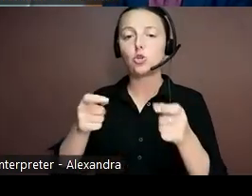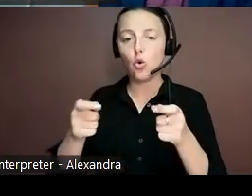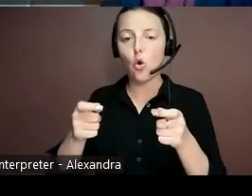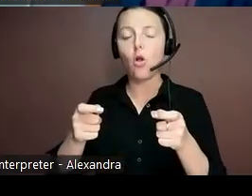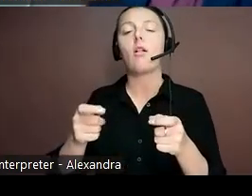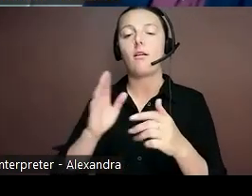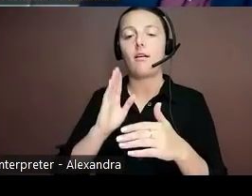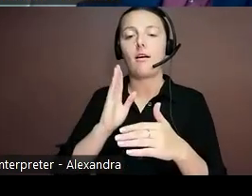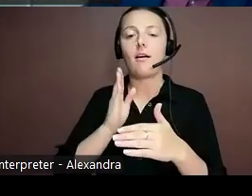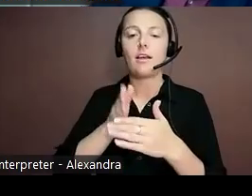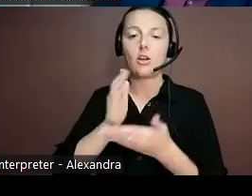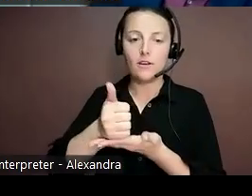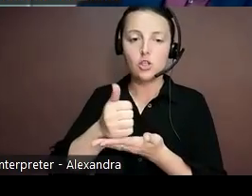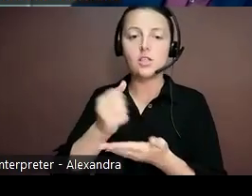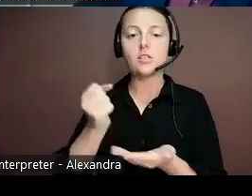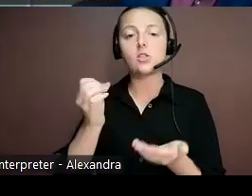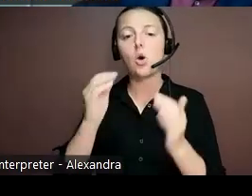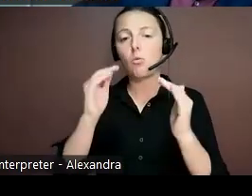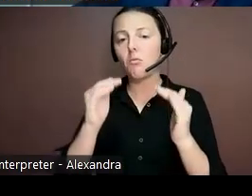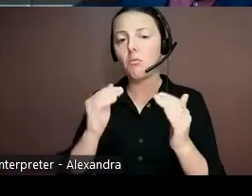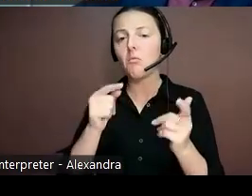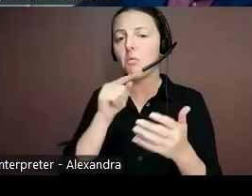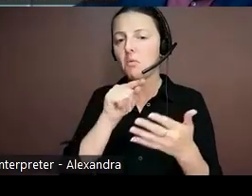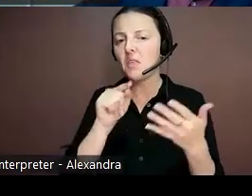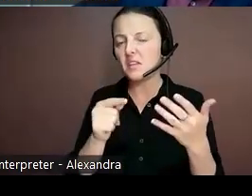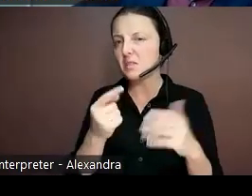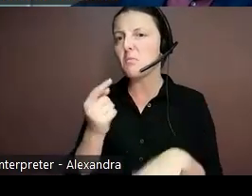hospital like I mentioned the second chance program uh which influence a lot of the other